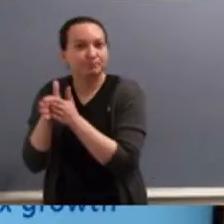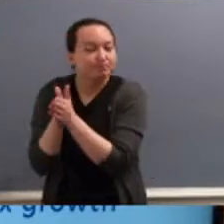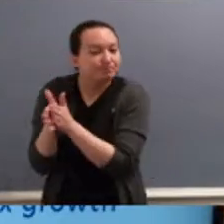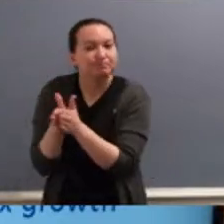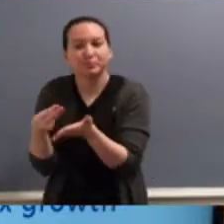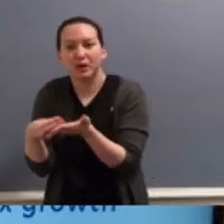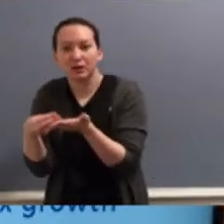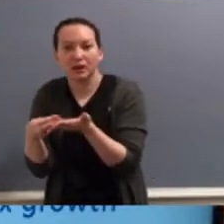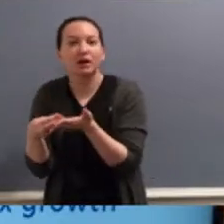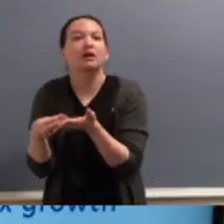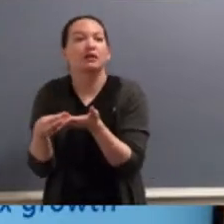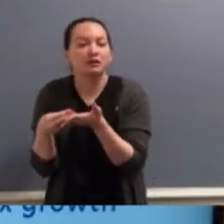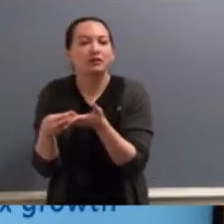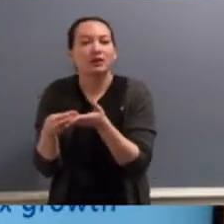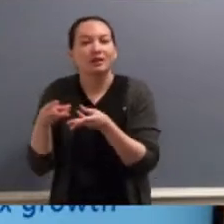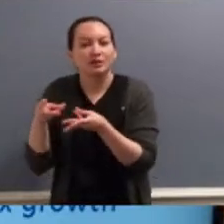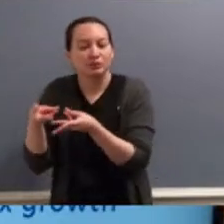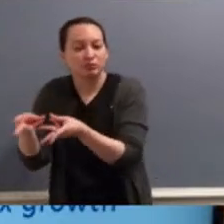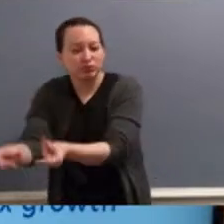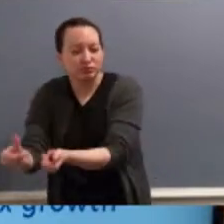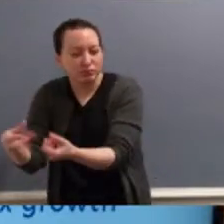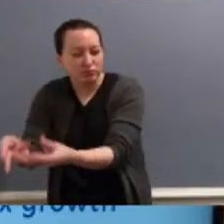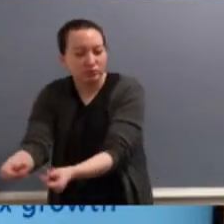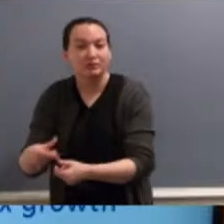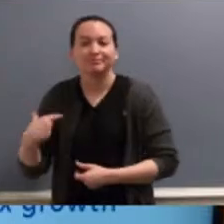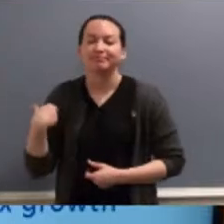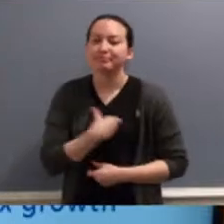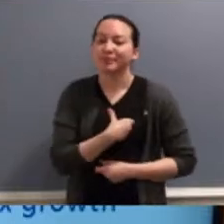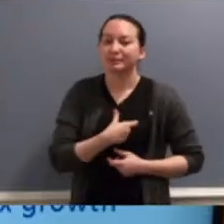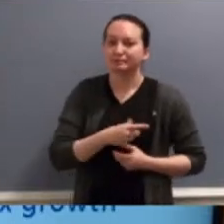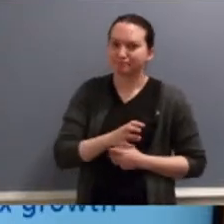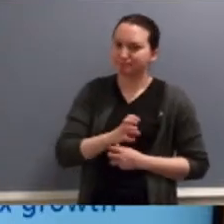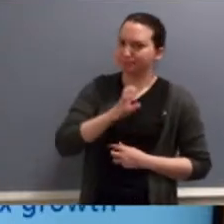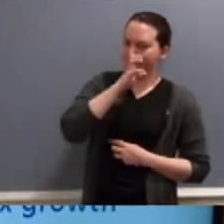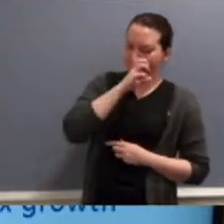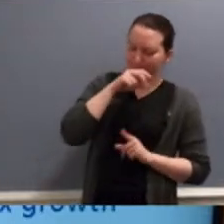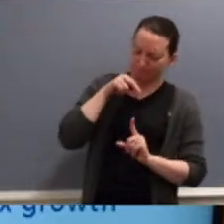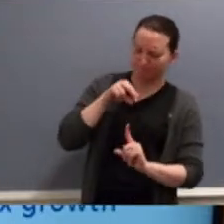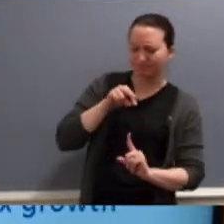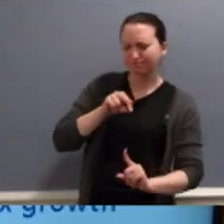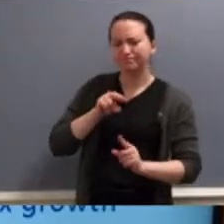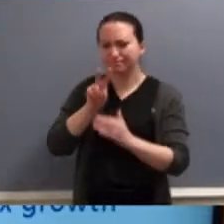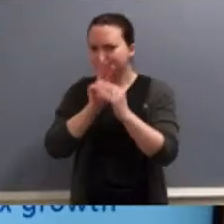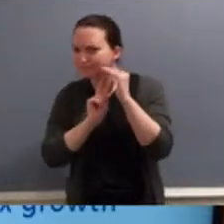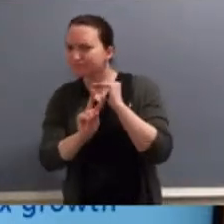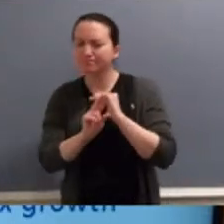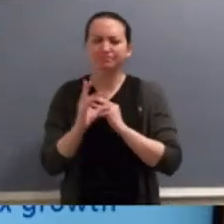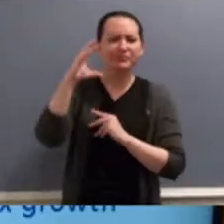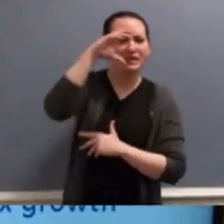flows out of the economy however we have been prudent in our projection and estimation of sales